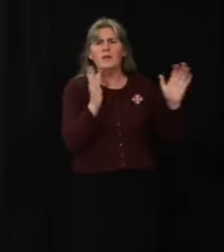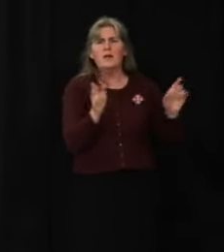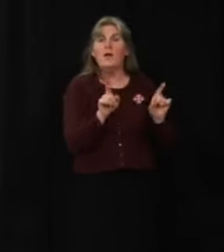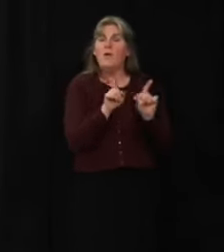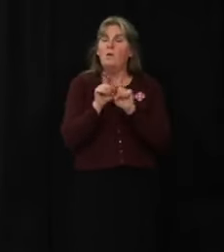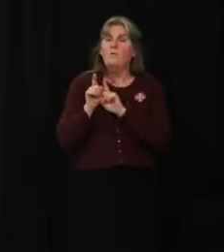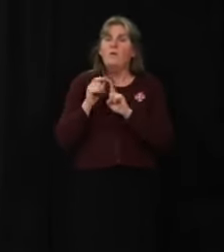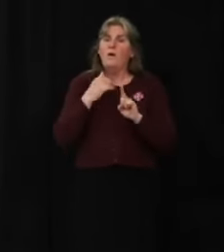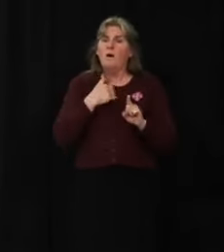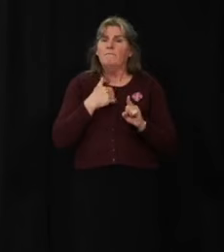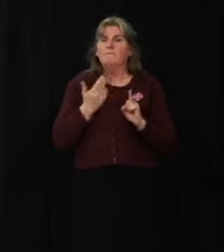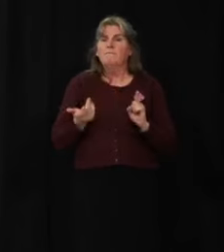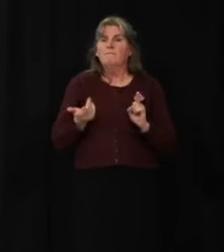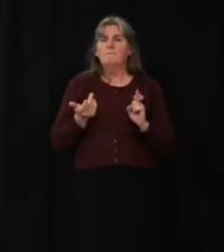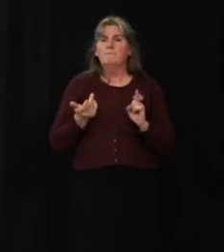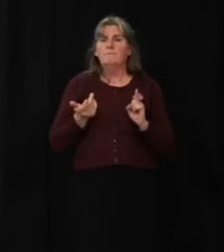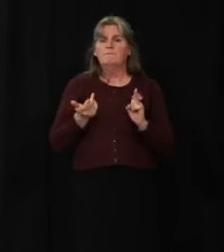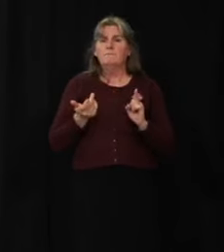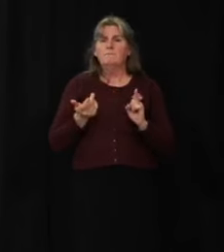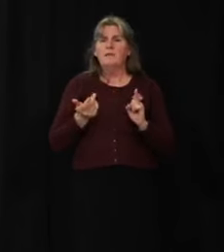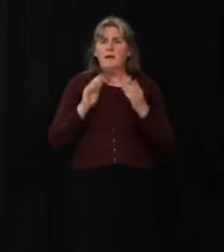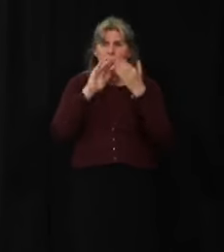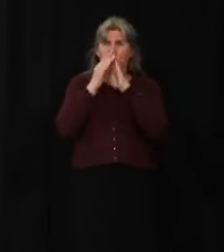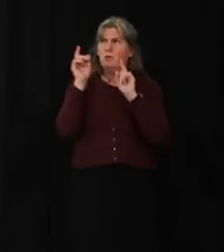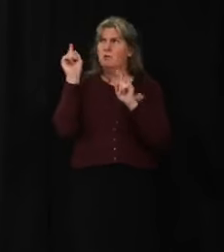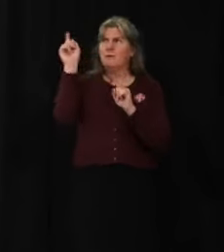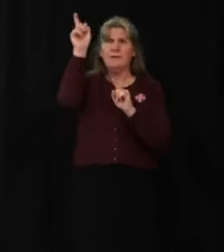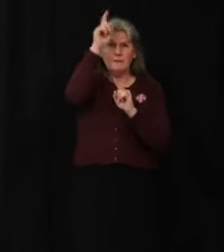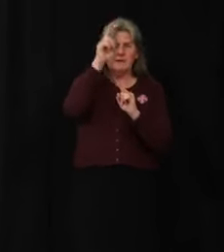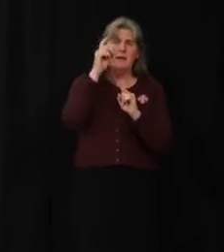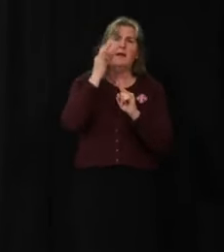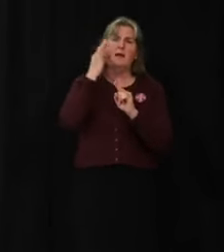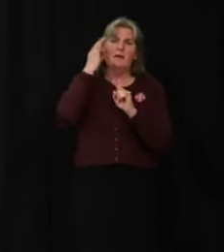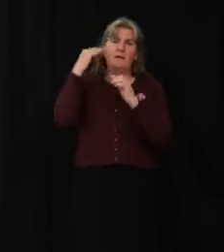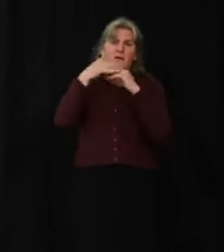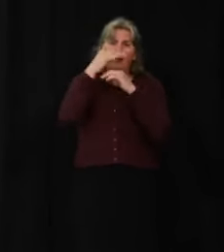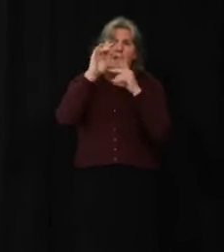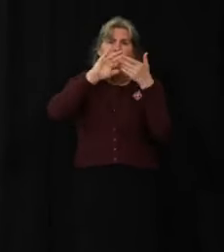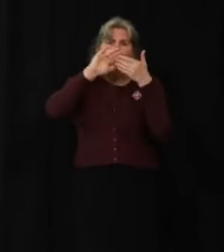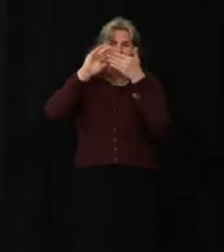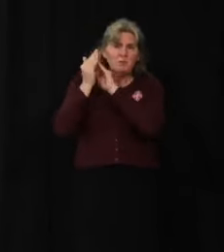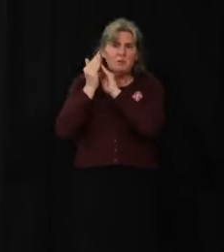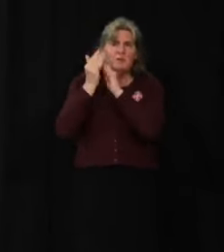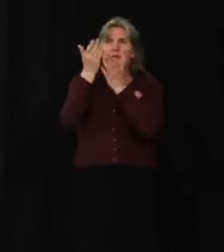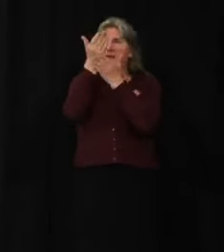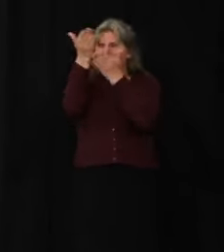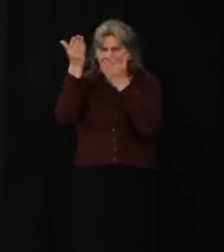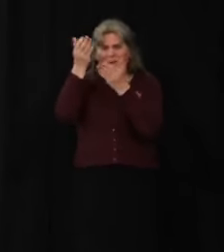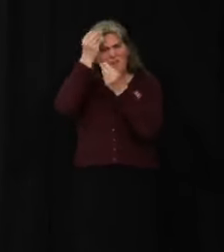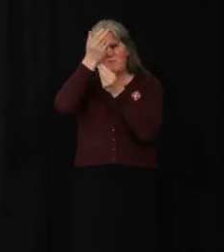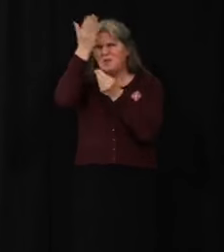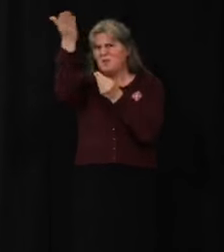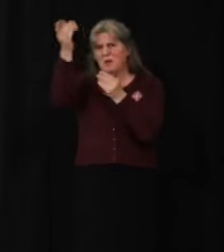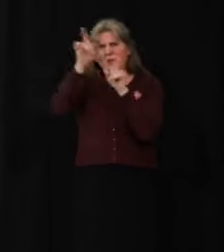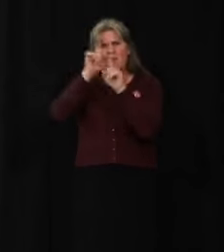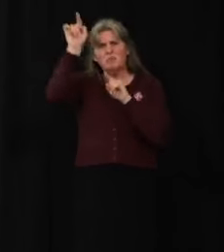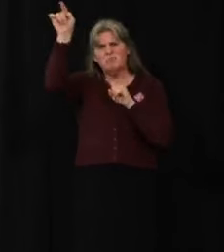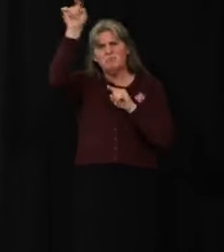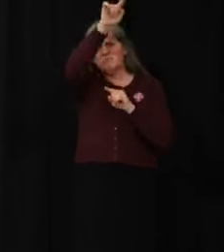sectors that are not out of control would be a step backwards, but guidelines for things happening in a positive way moving us forward.